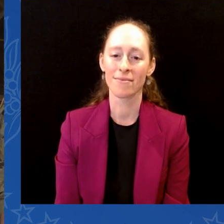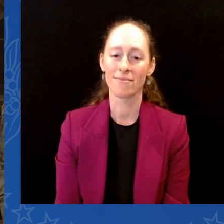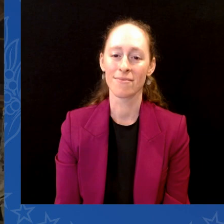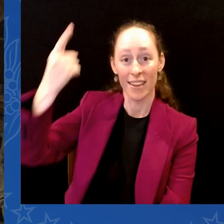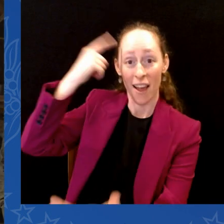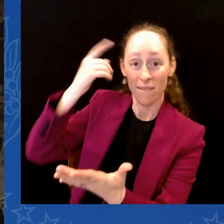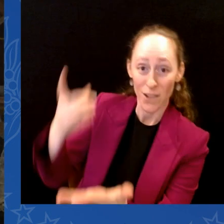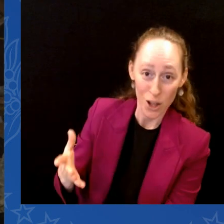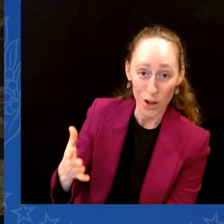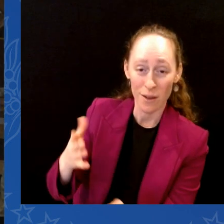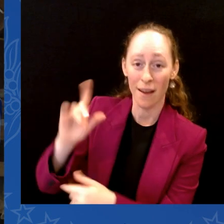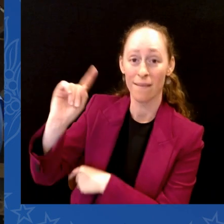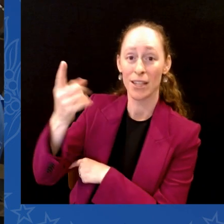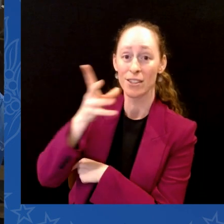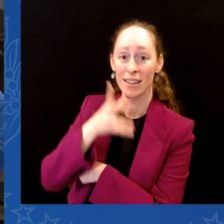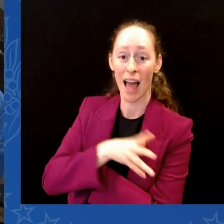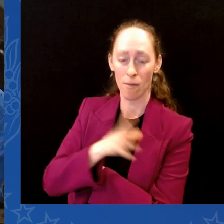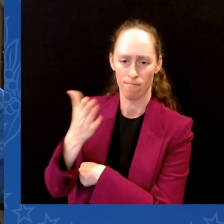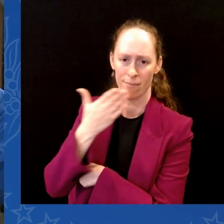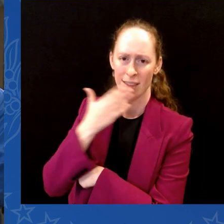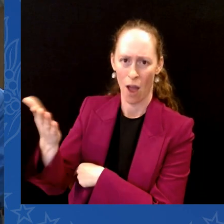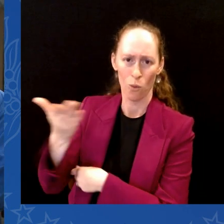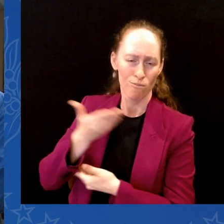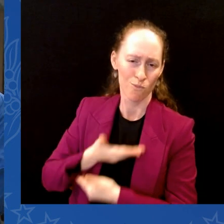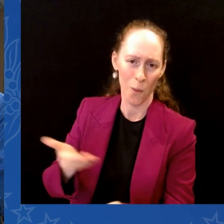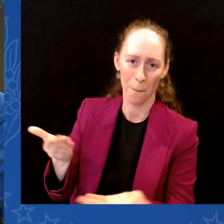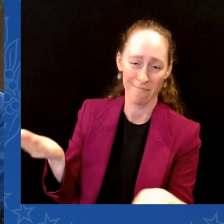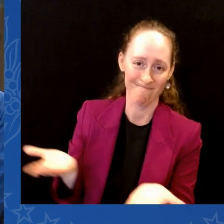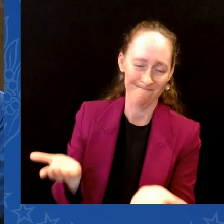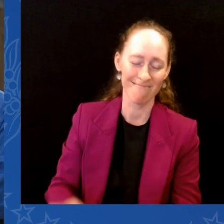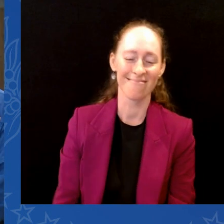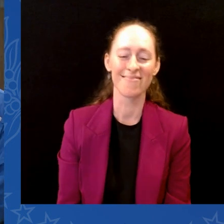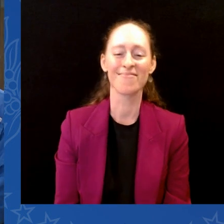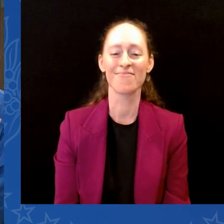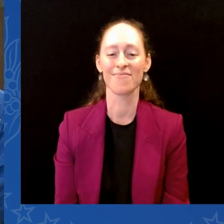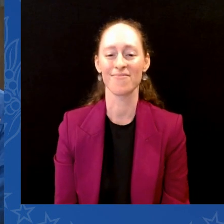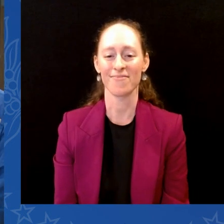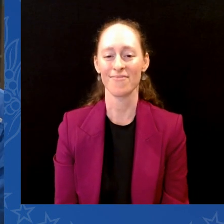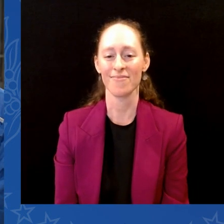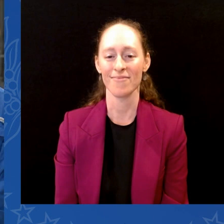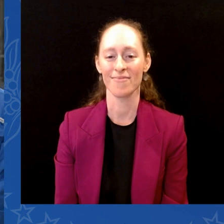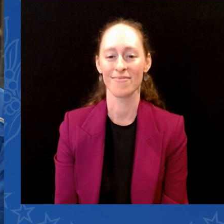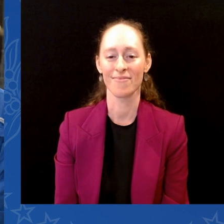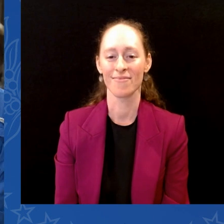And, you know, I want to thank the Mayor and the County Chair.